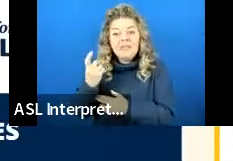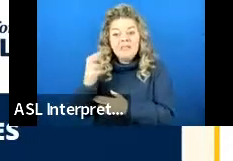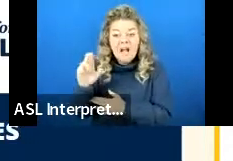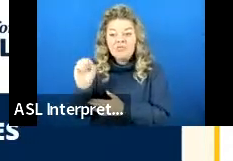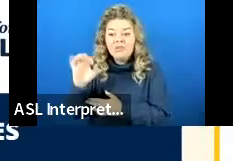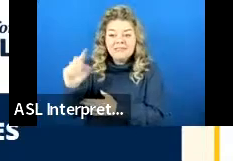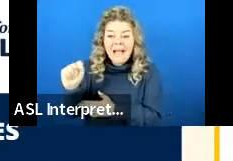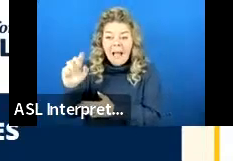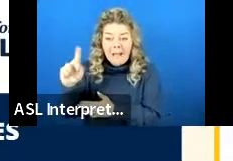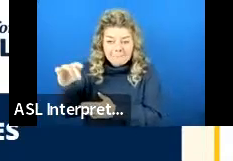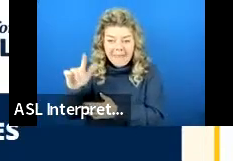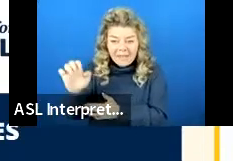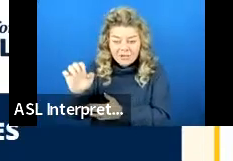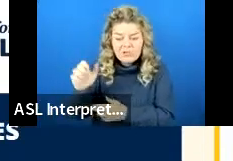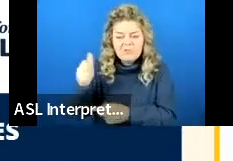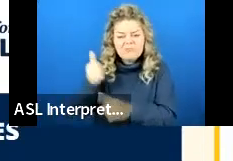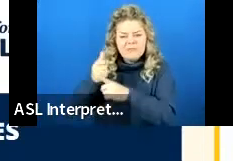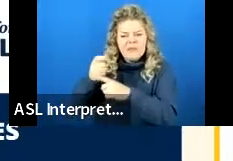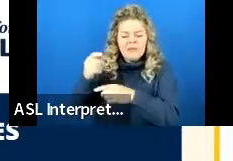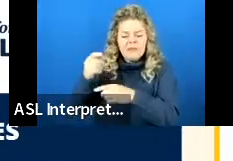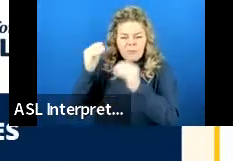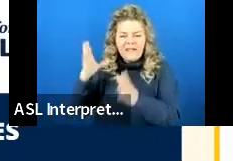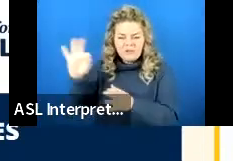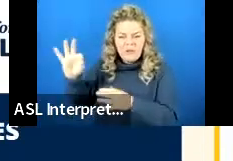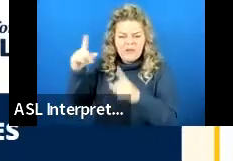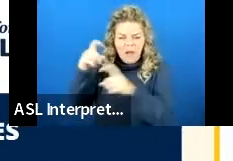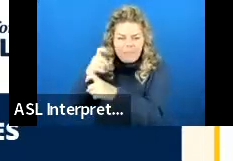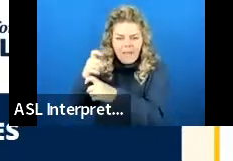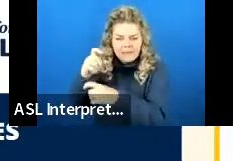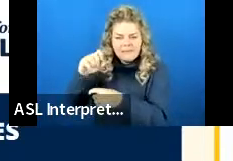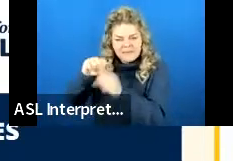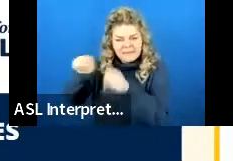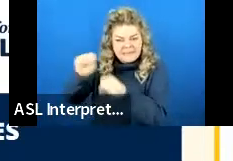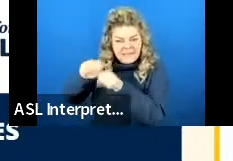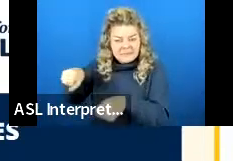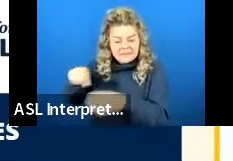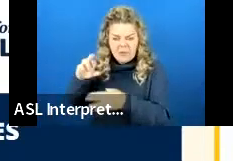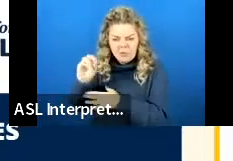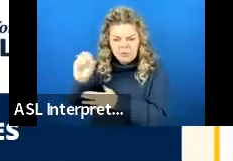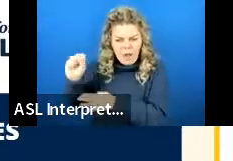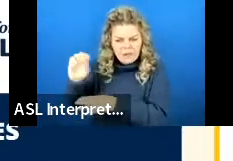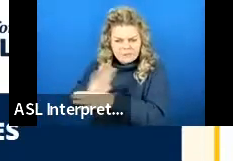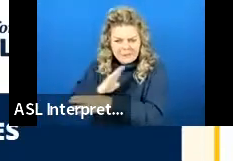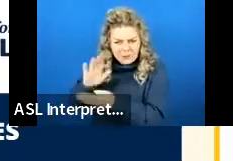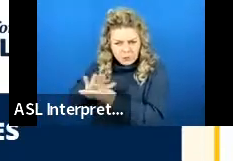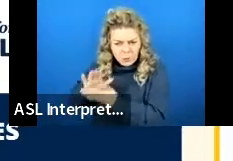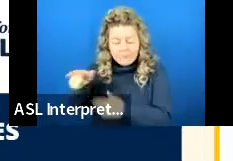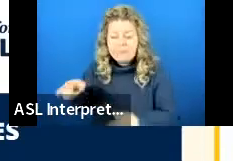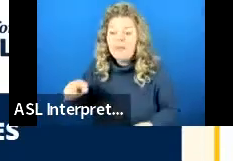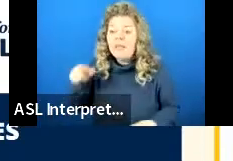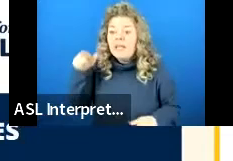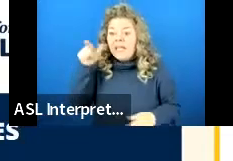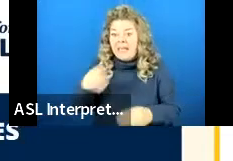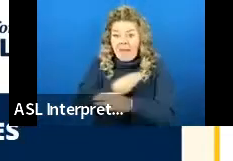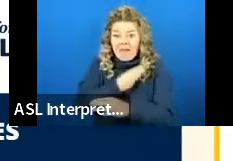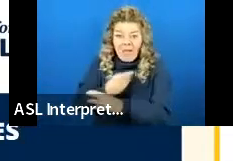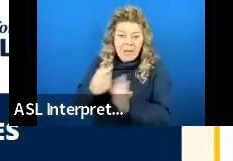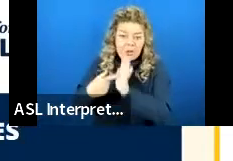of complex systems in the raw school of business mathematically demonstrates that cognitive diversity,